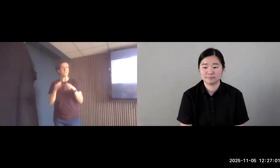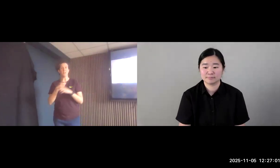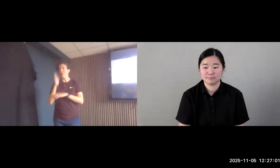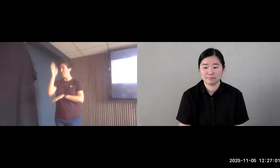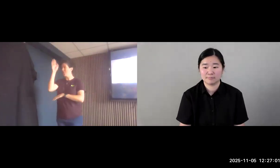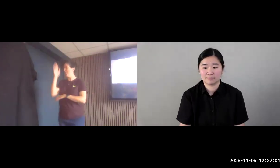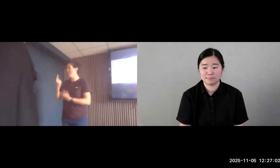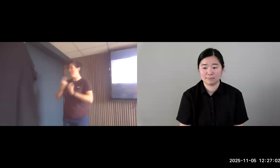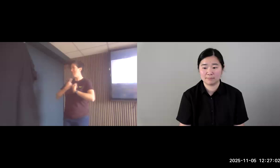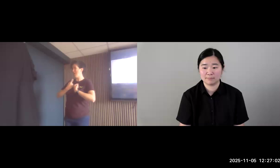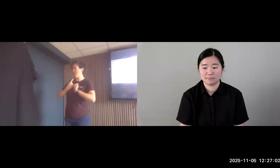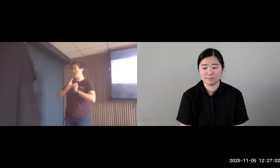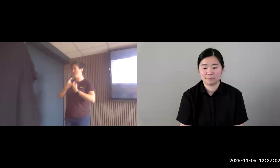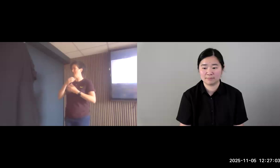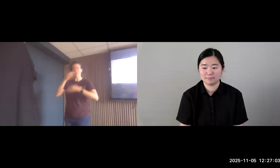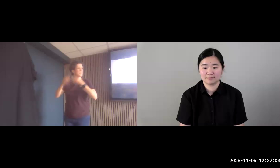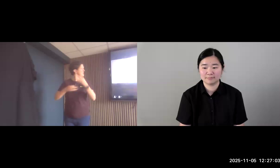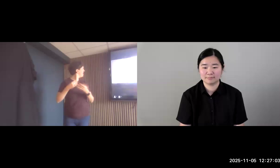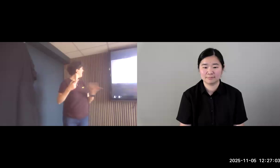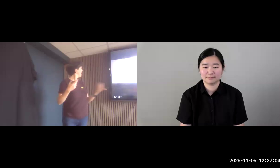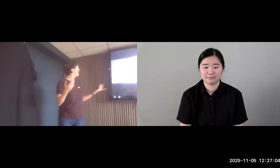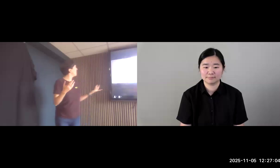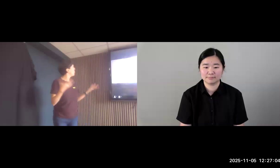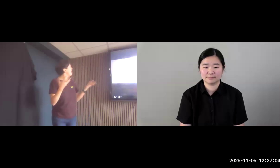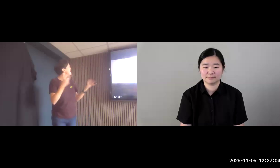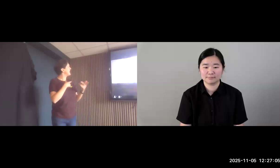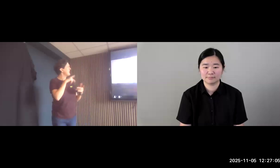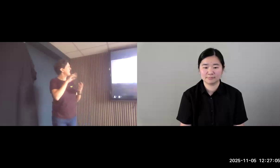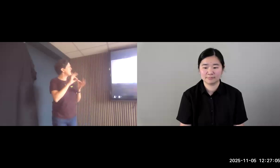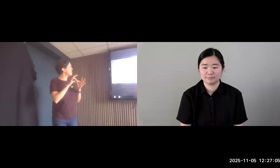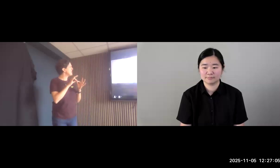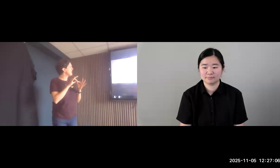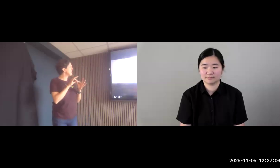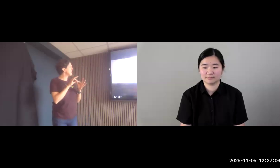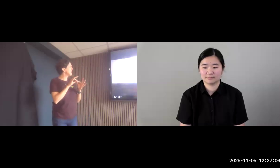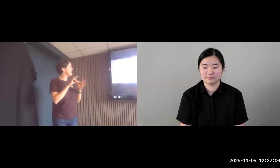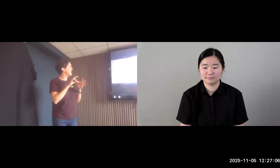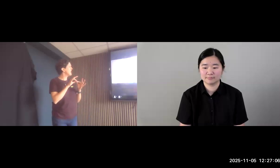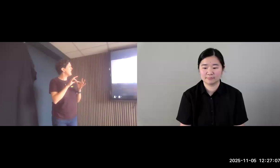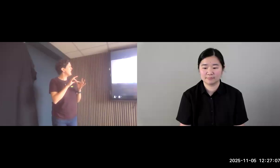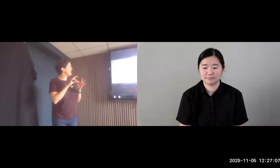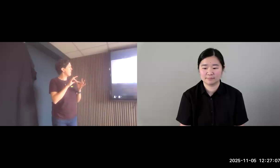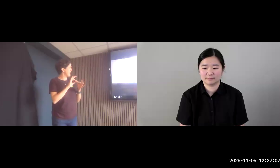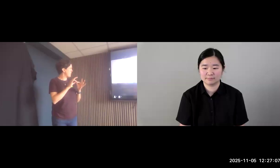If not, maybe I can start us off?